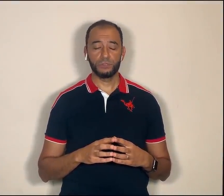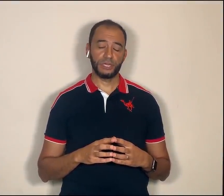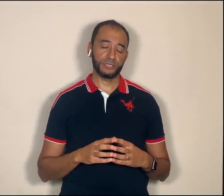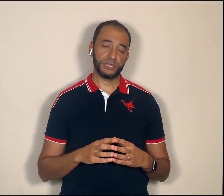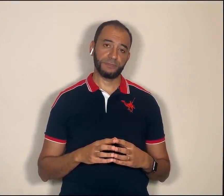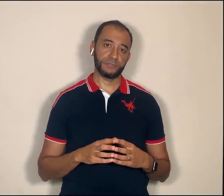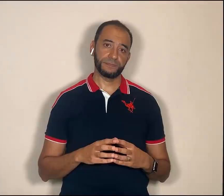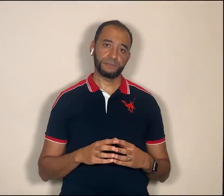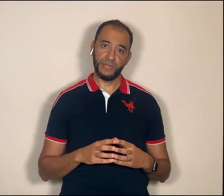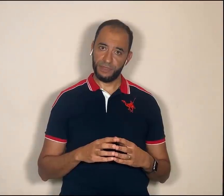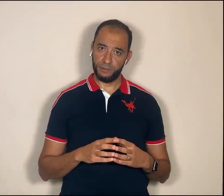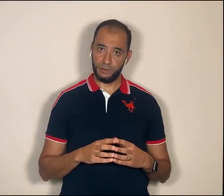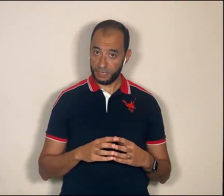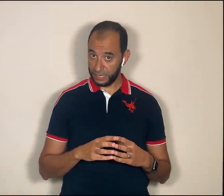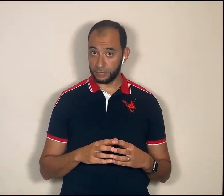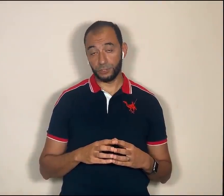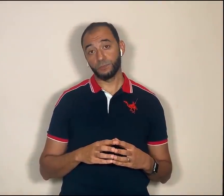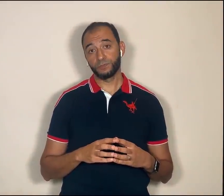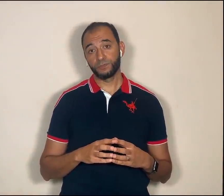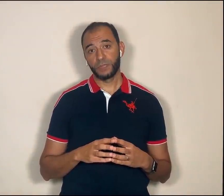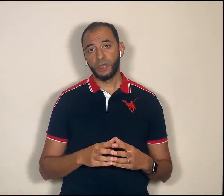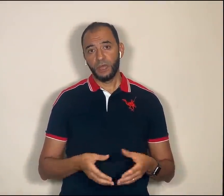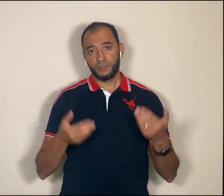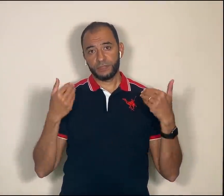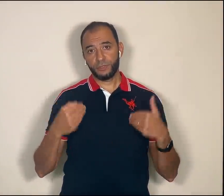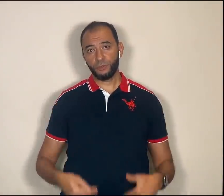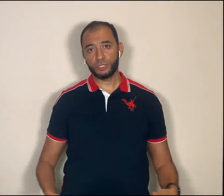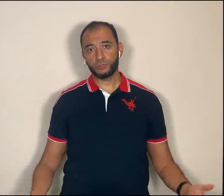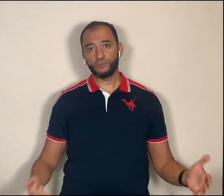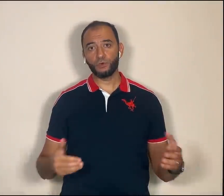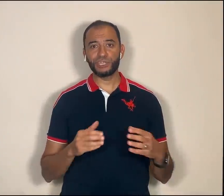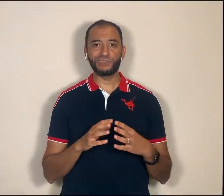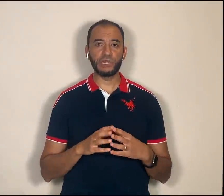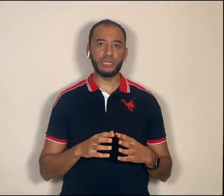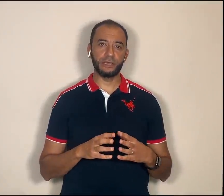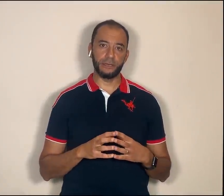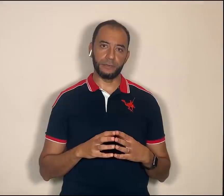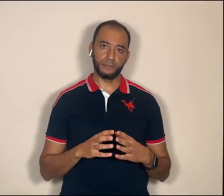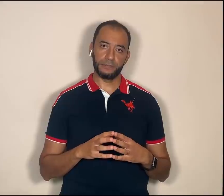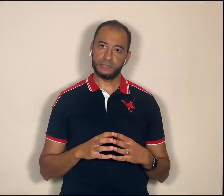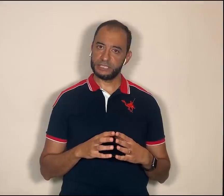do you accept a theory that tells you that the 30 to 40 trillion